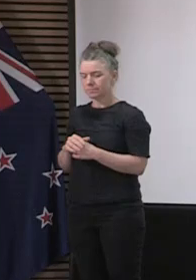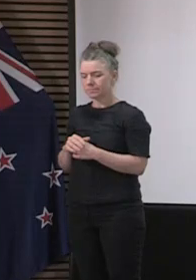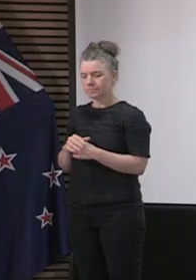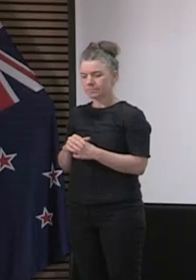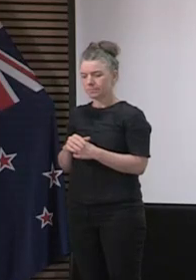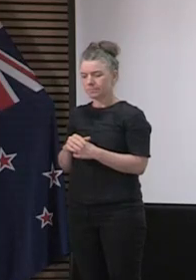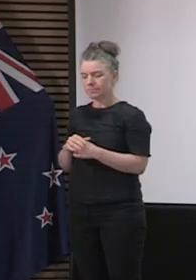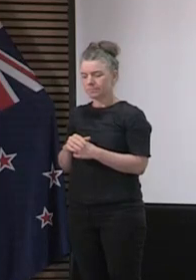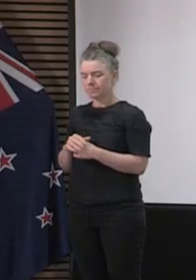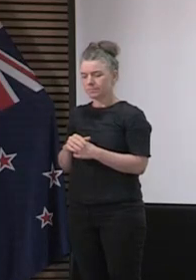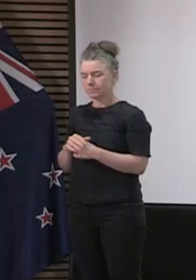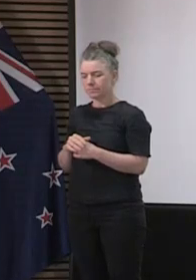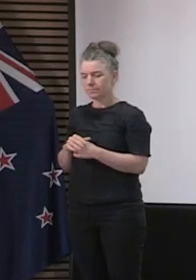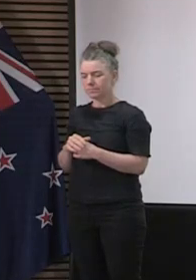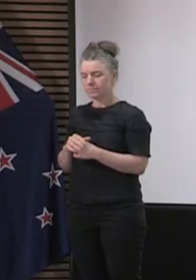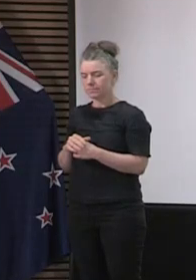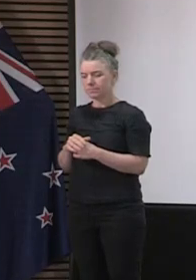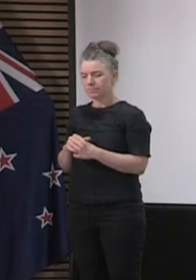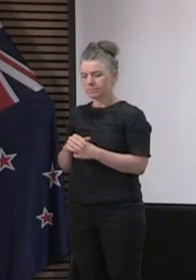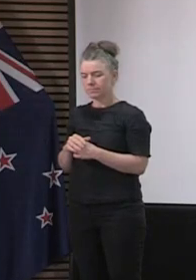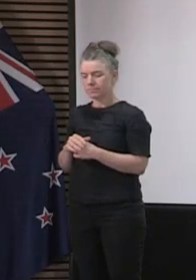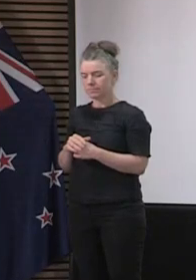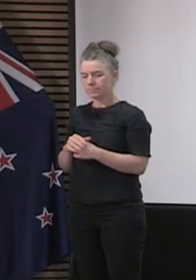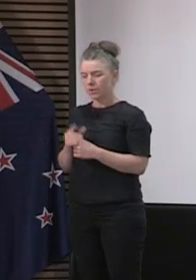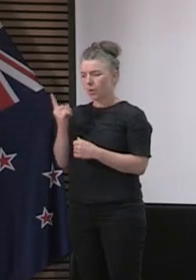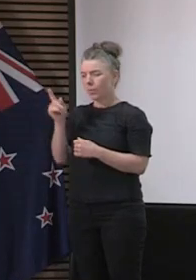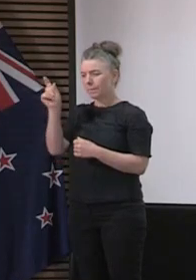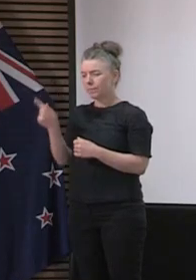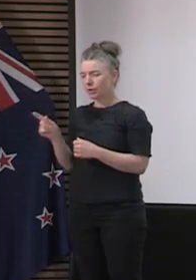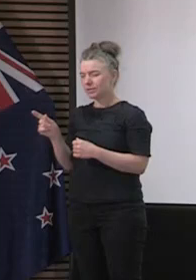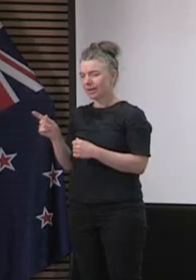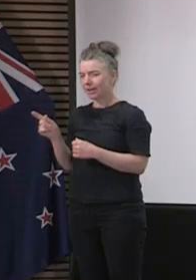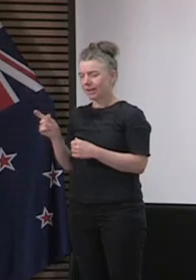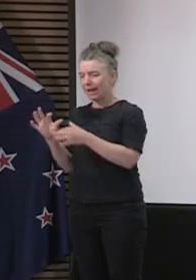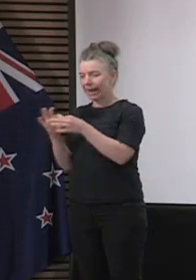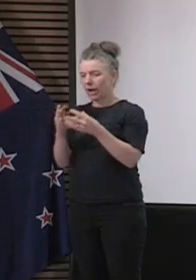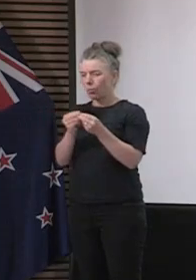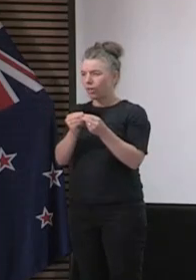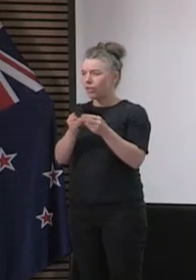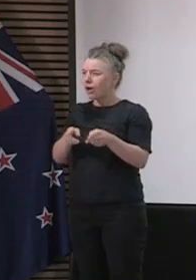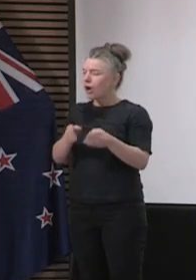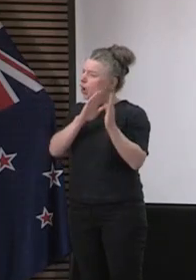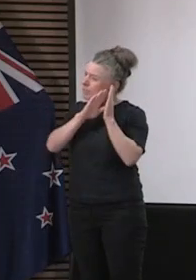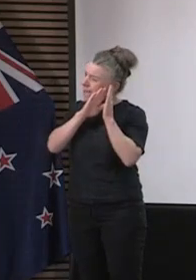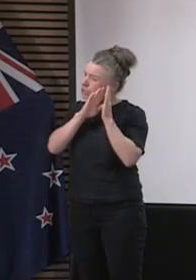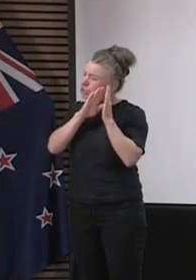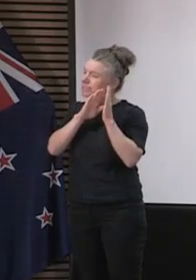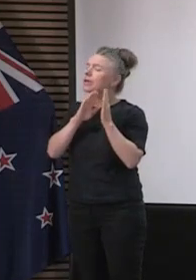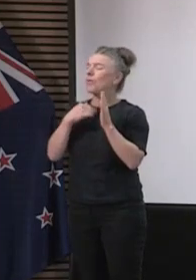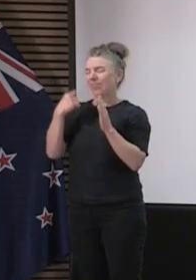cases there has an association with a - doesn't interact directly, but is involved with